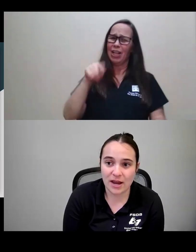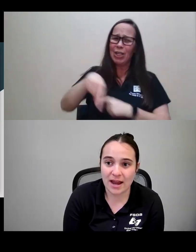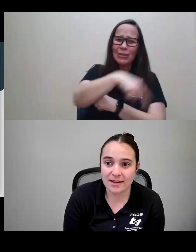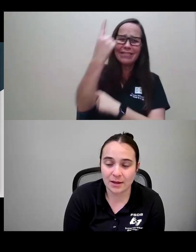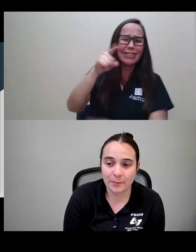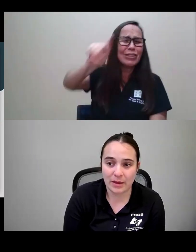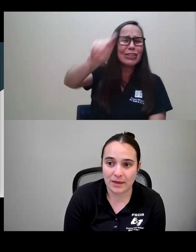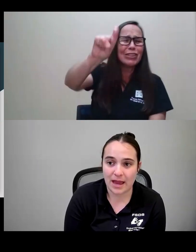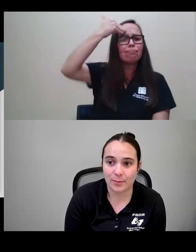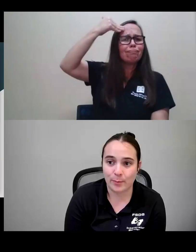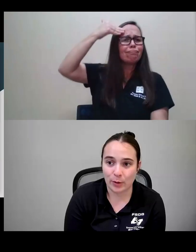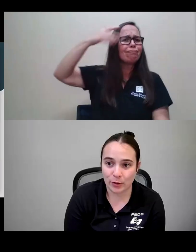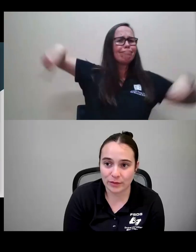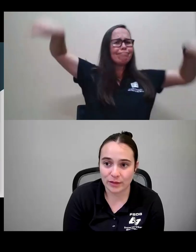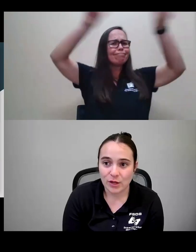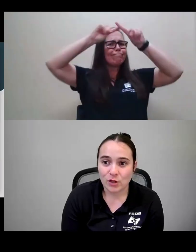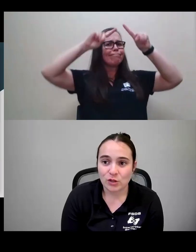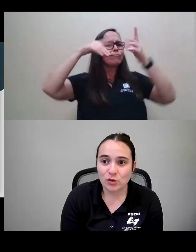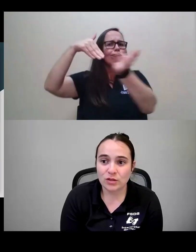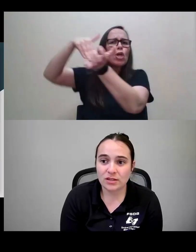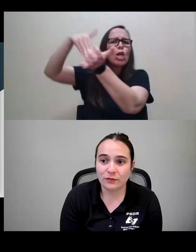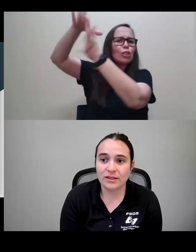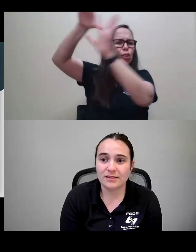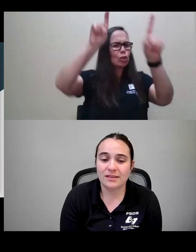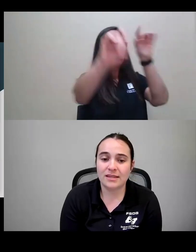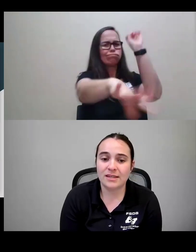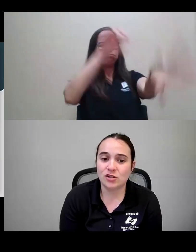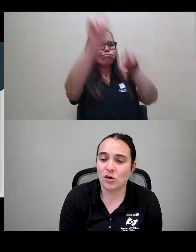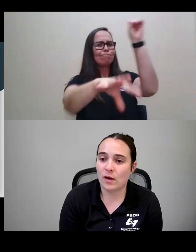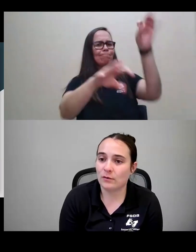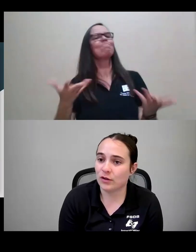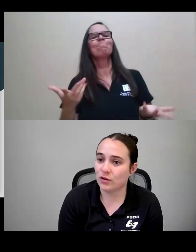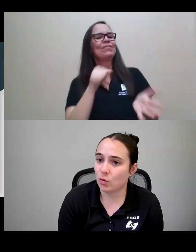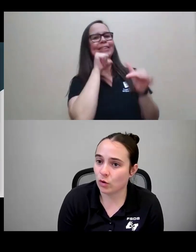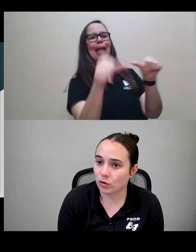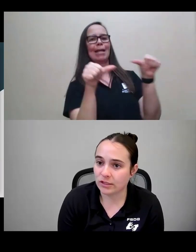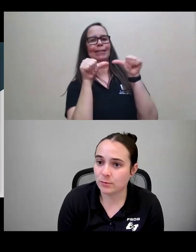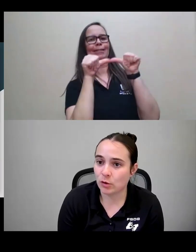age as a baby at birth to the different things that they need to know out there in the world,